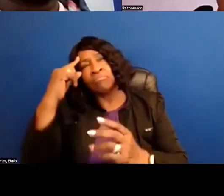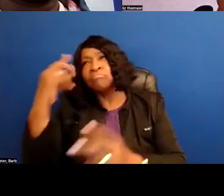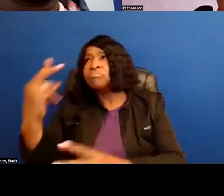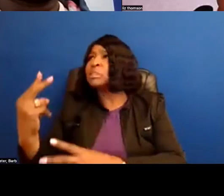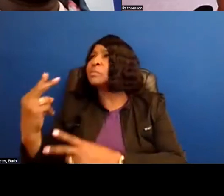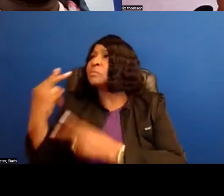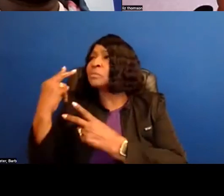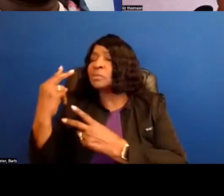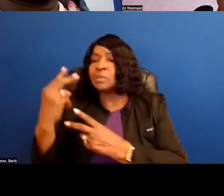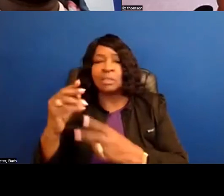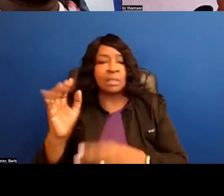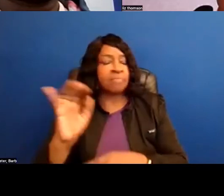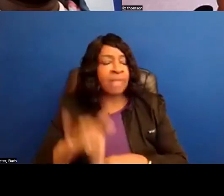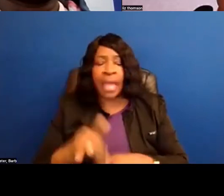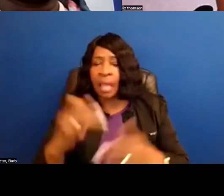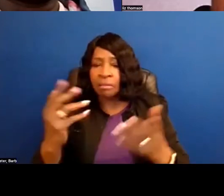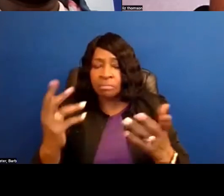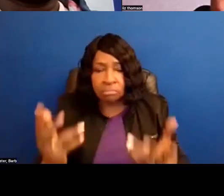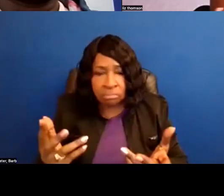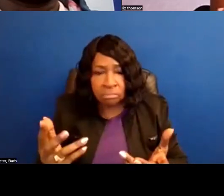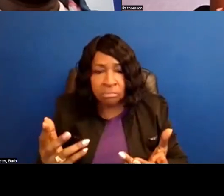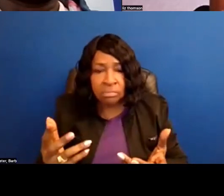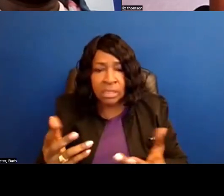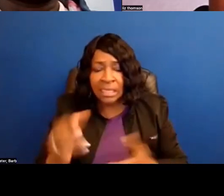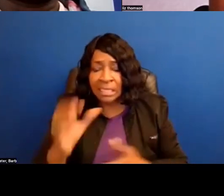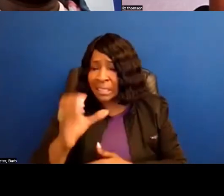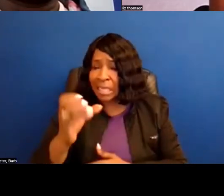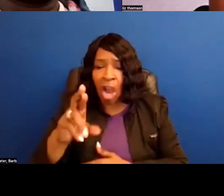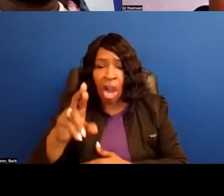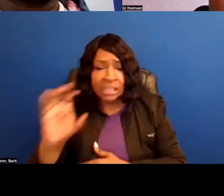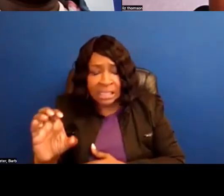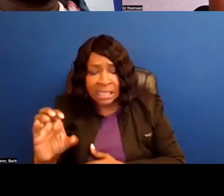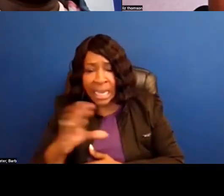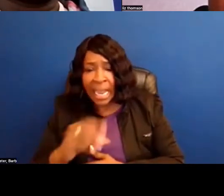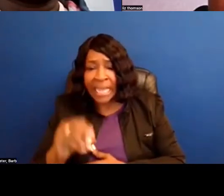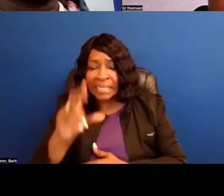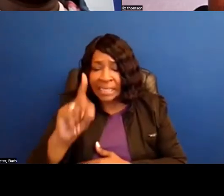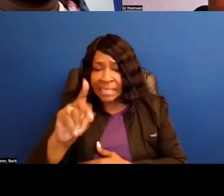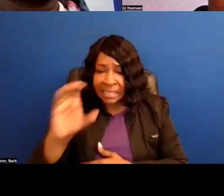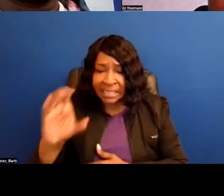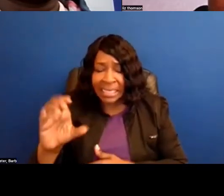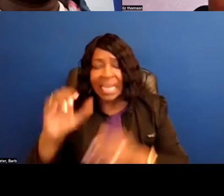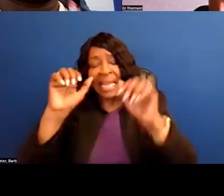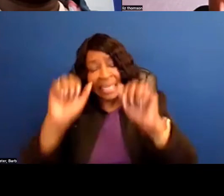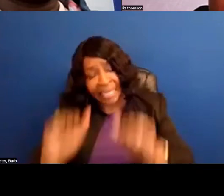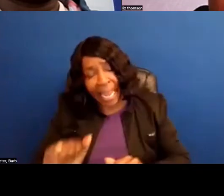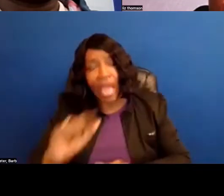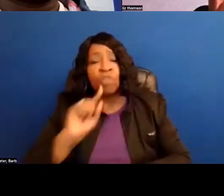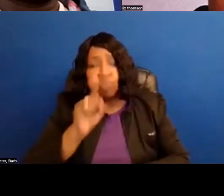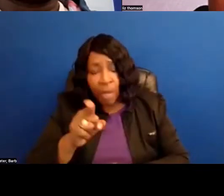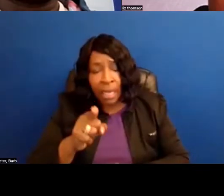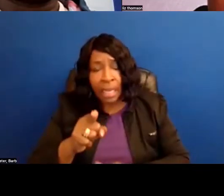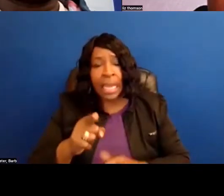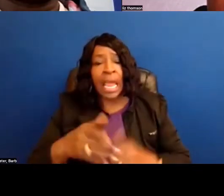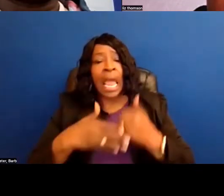that DRCs and DCCs can really healthy, friendly